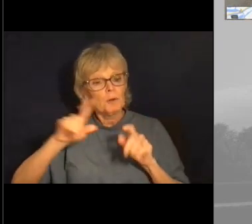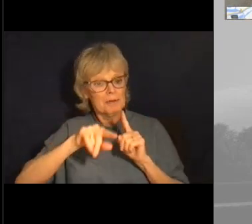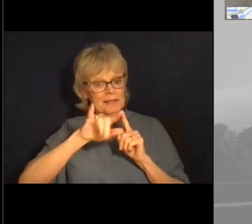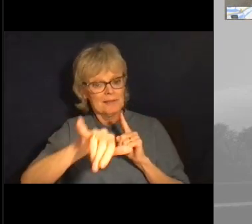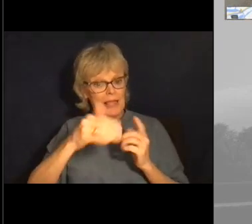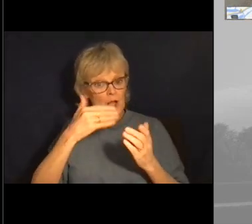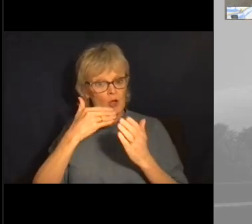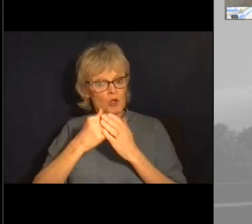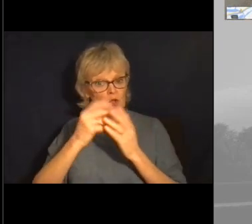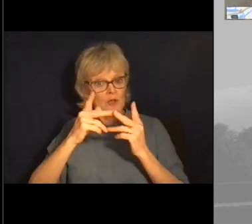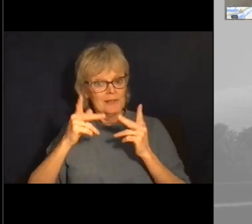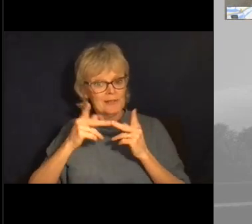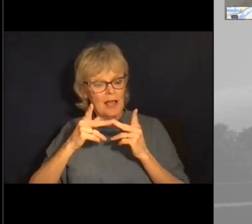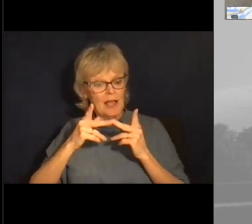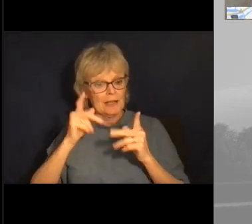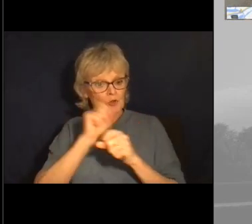to try to operate off of? what do you think?